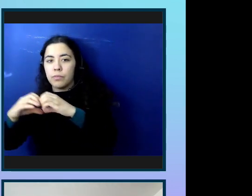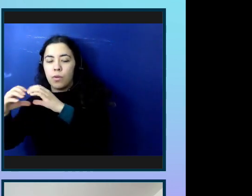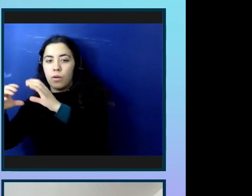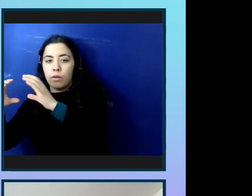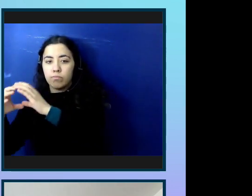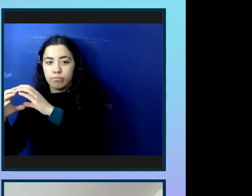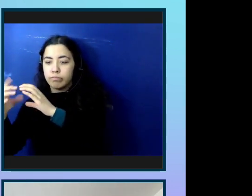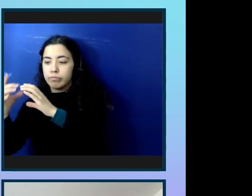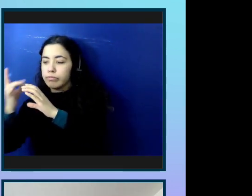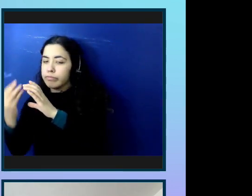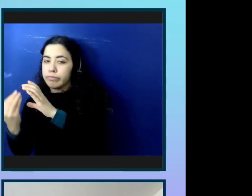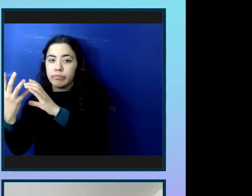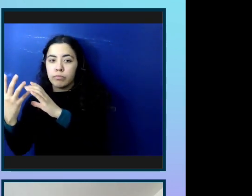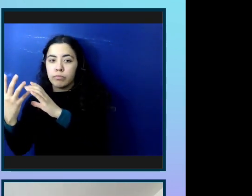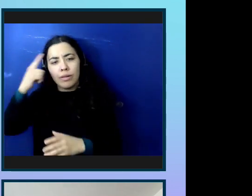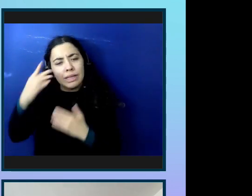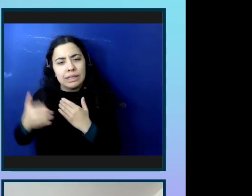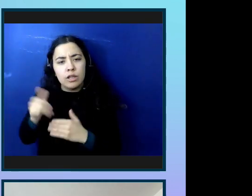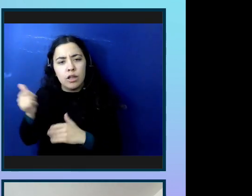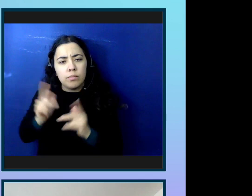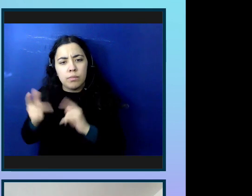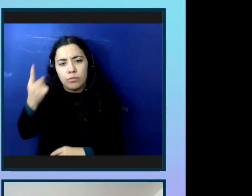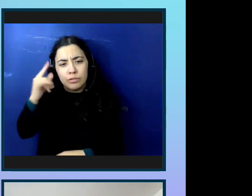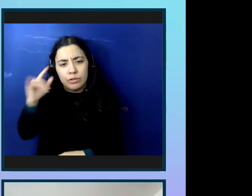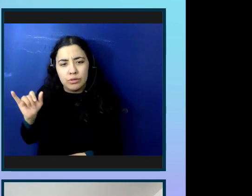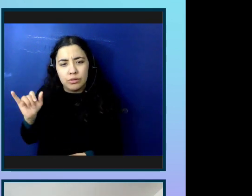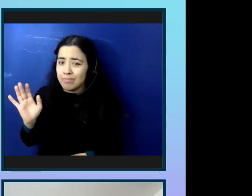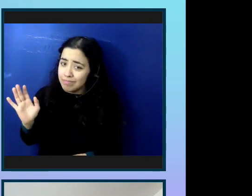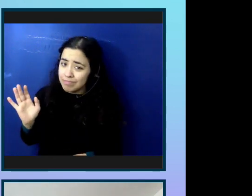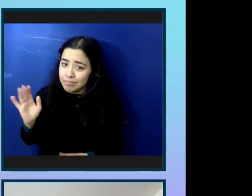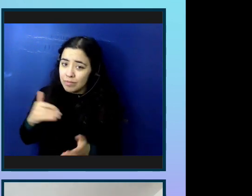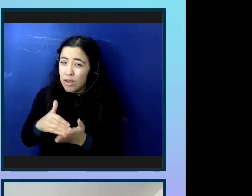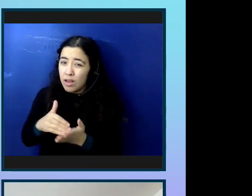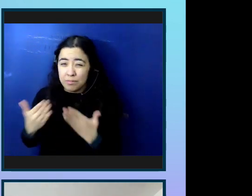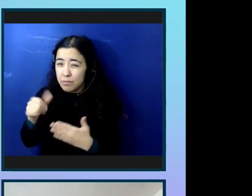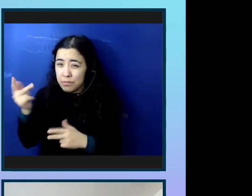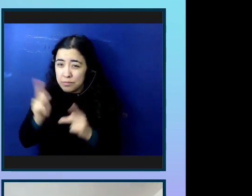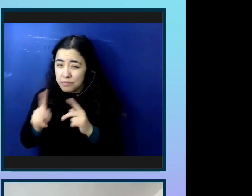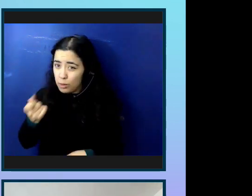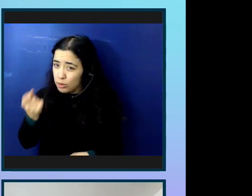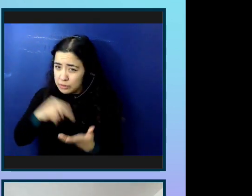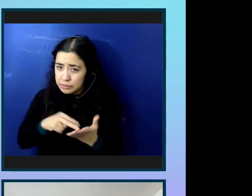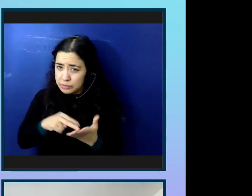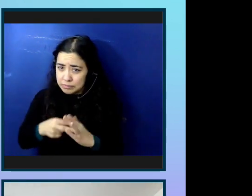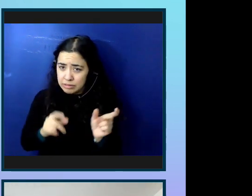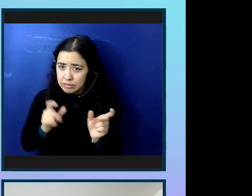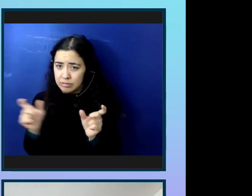for other people to understand, but often they might not be, but also thinking of people with a different cultural context than you,